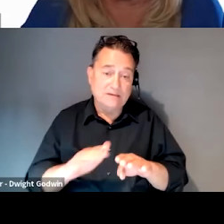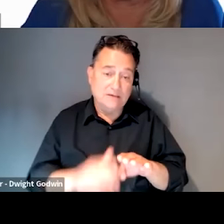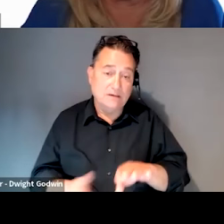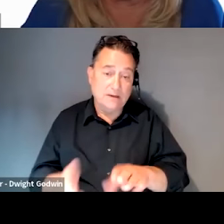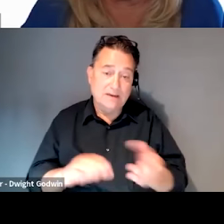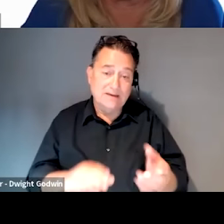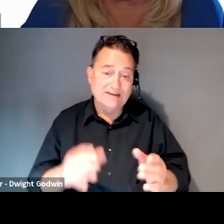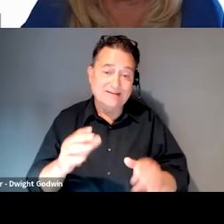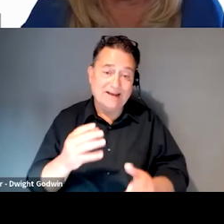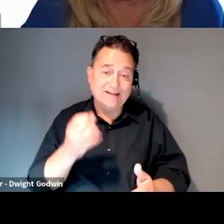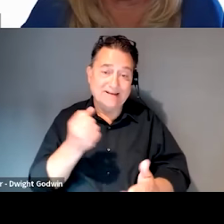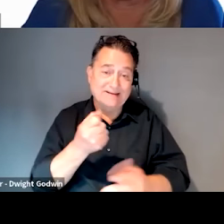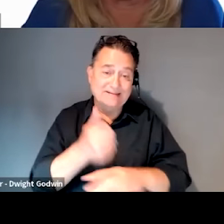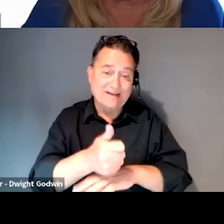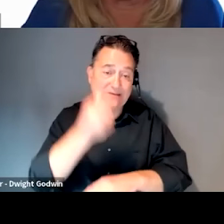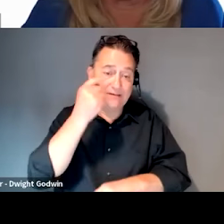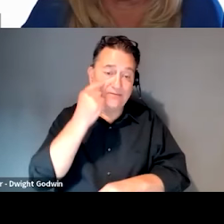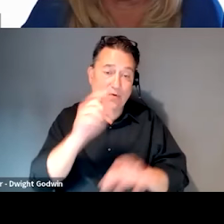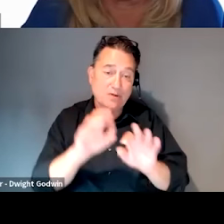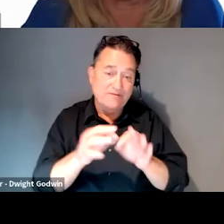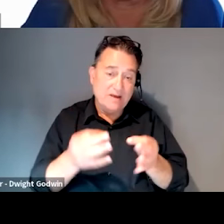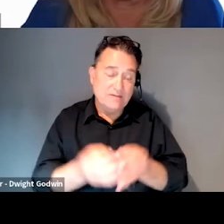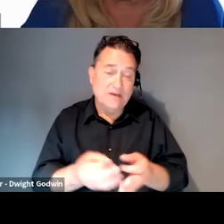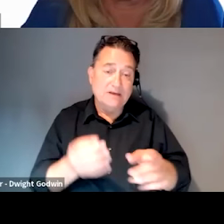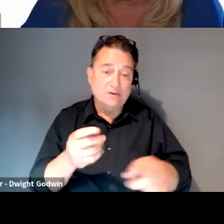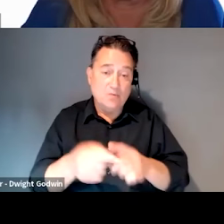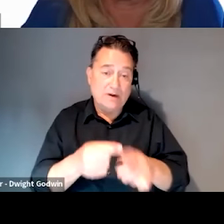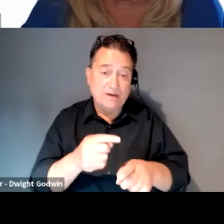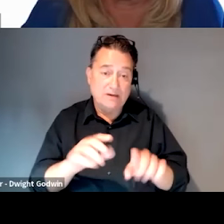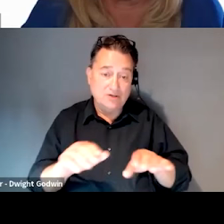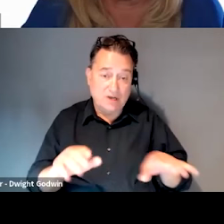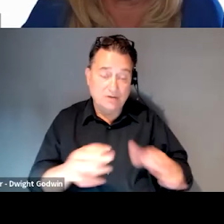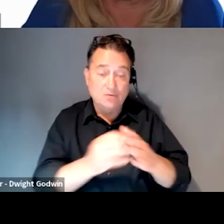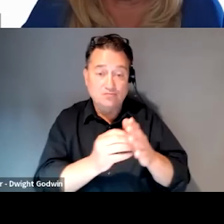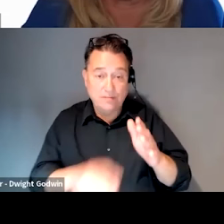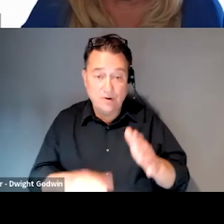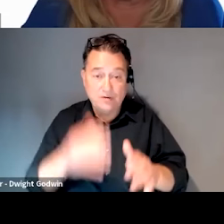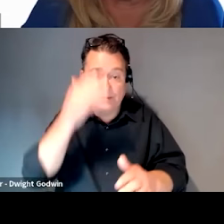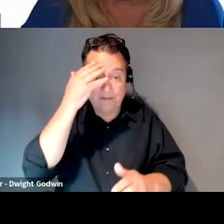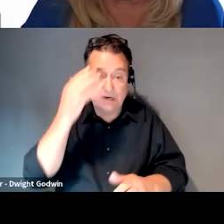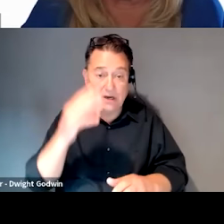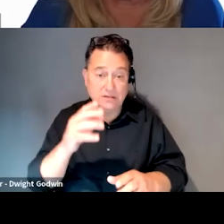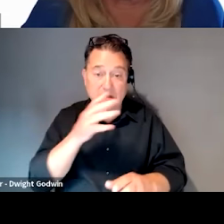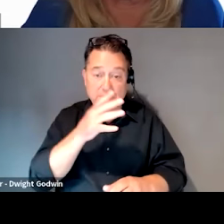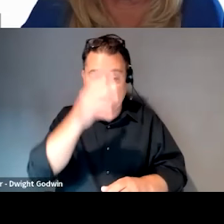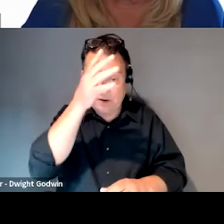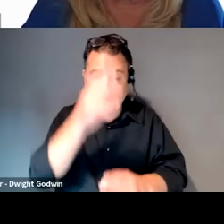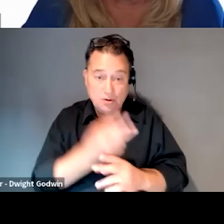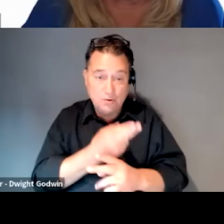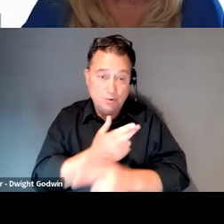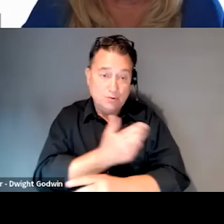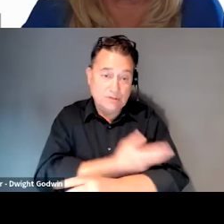And again, behind neglect when a child is removed due to parental substance use, it is the second highest percentage of cases